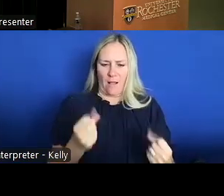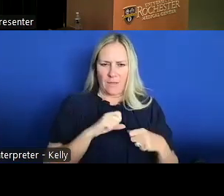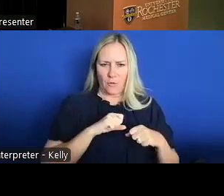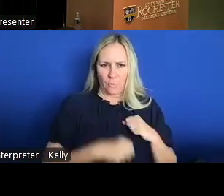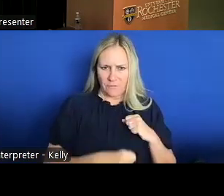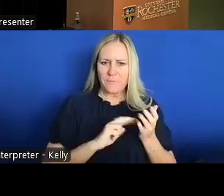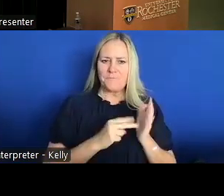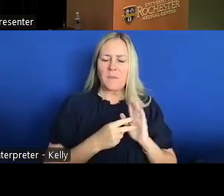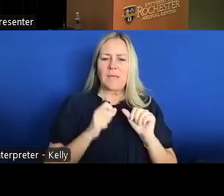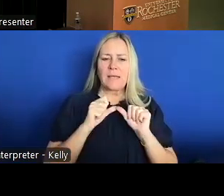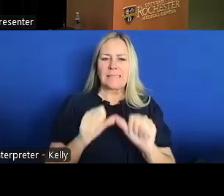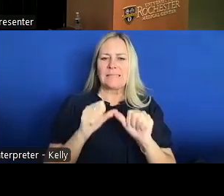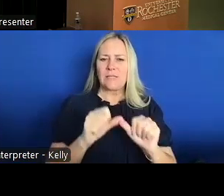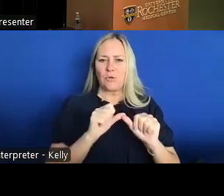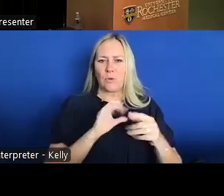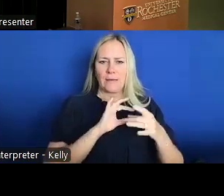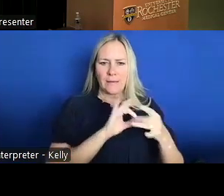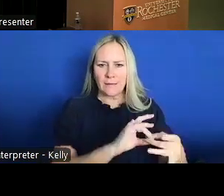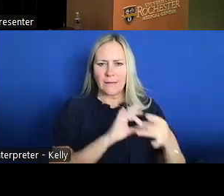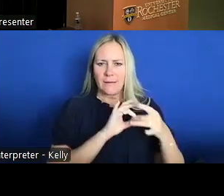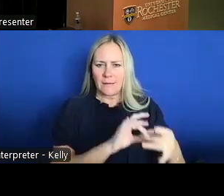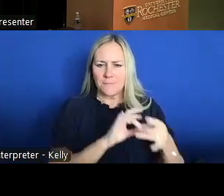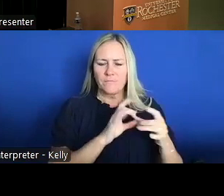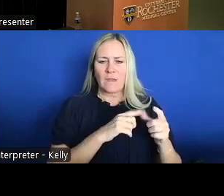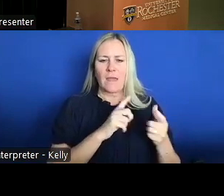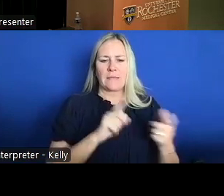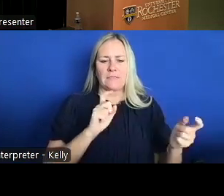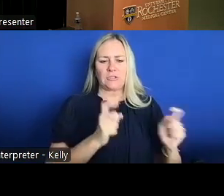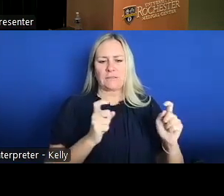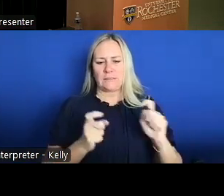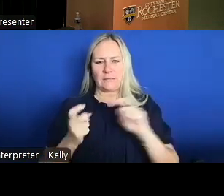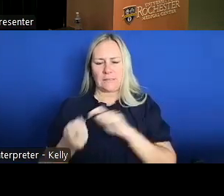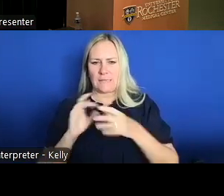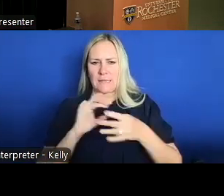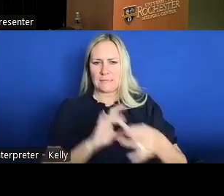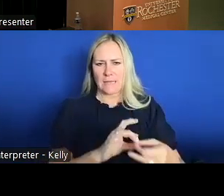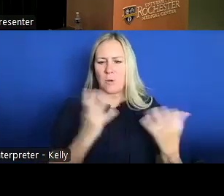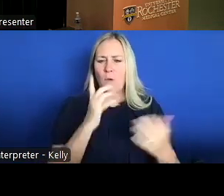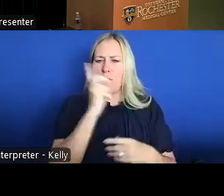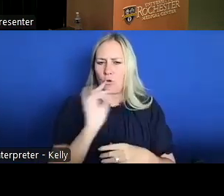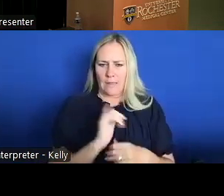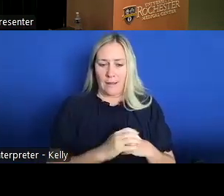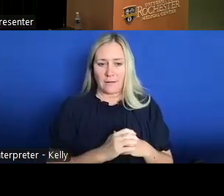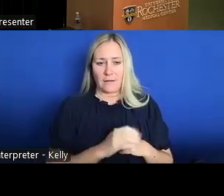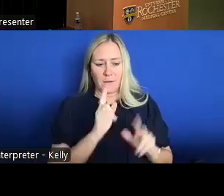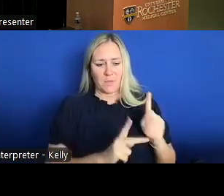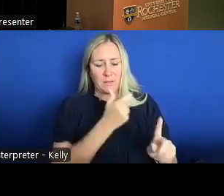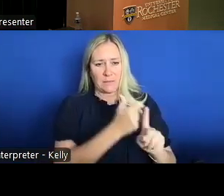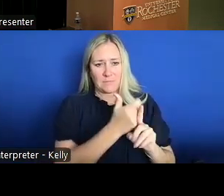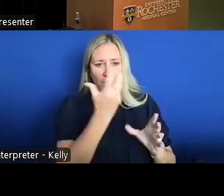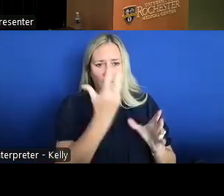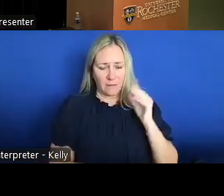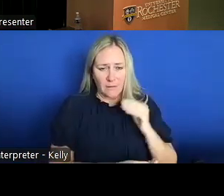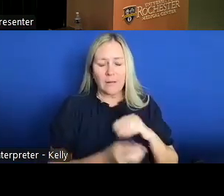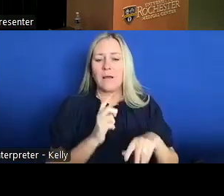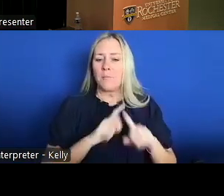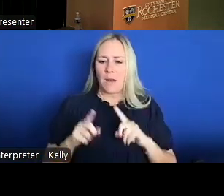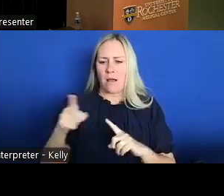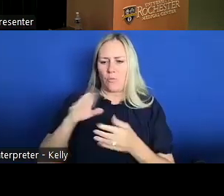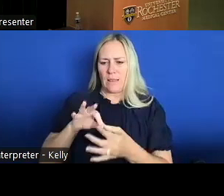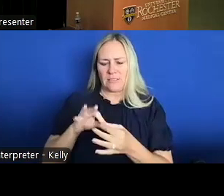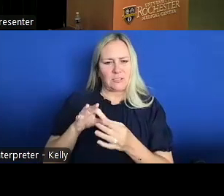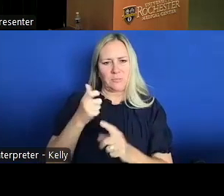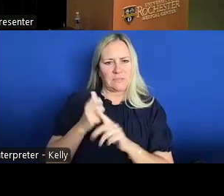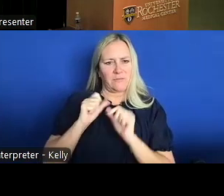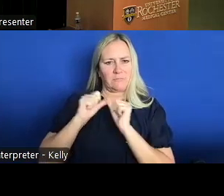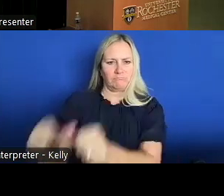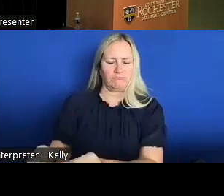bonds by transforming the attachments that people die but relationships don't um if it's been an